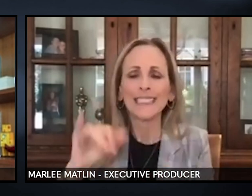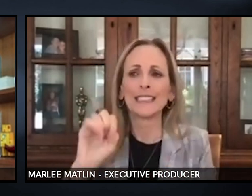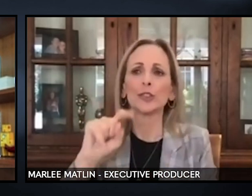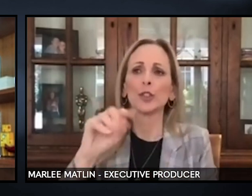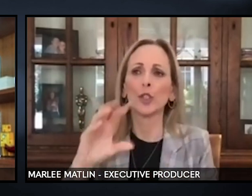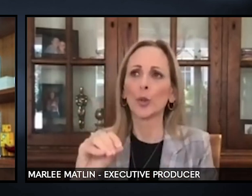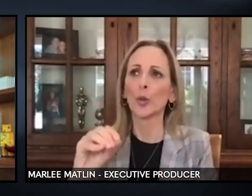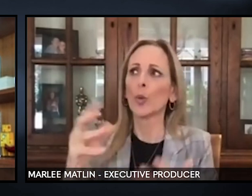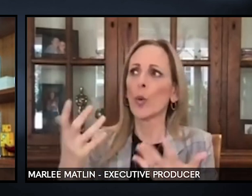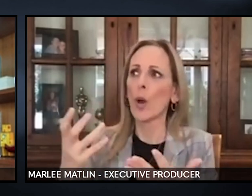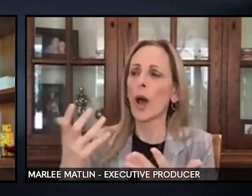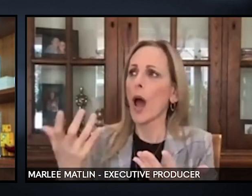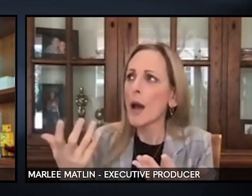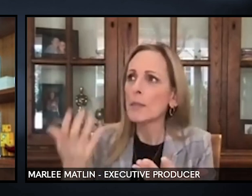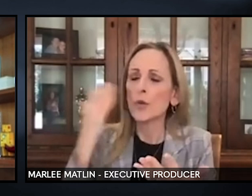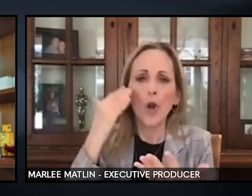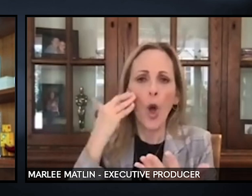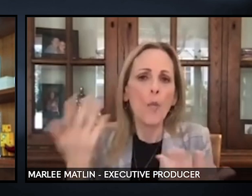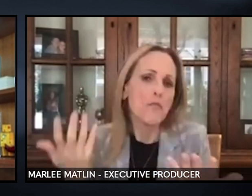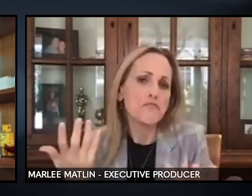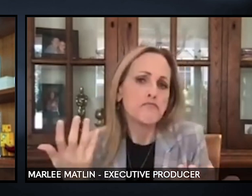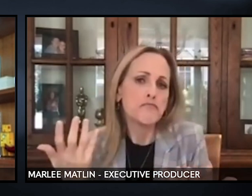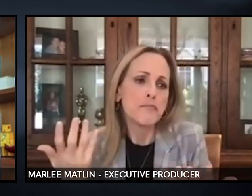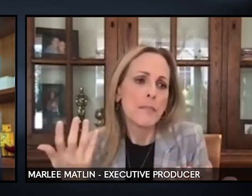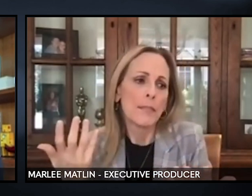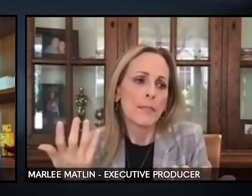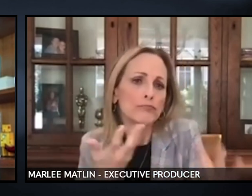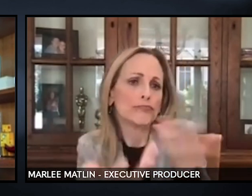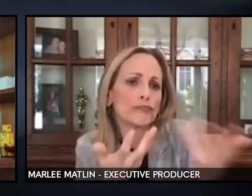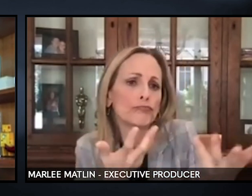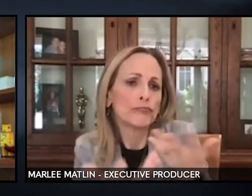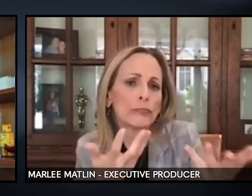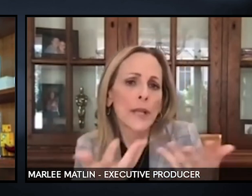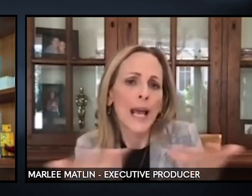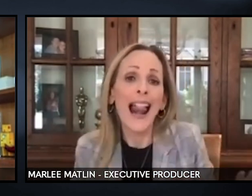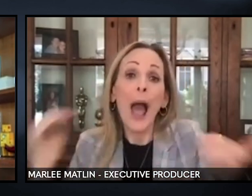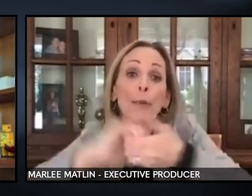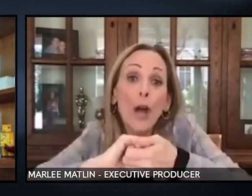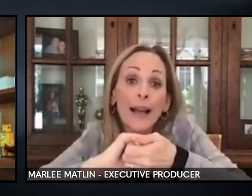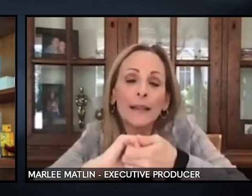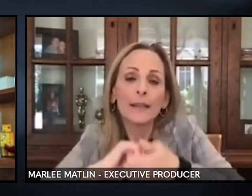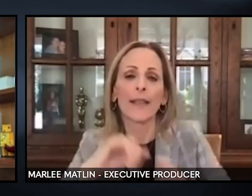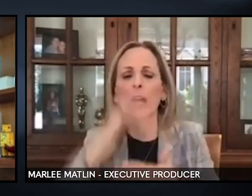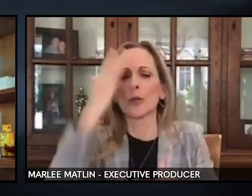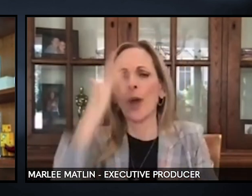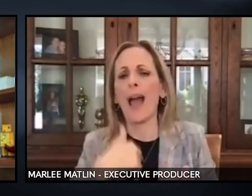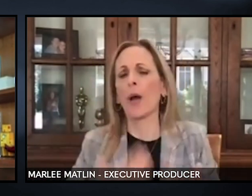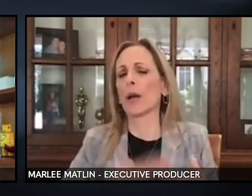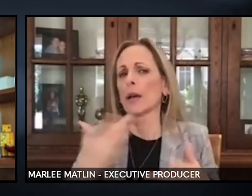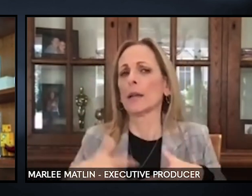have conversations, is that we, I mean, it's basically collaborate, collaborate.